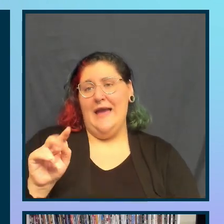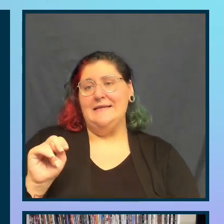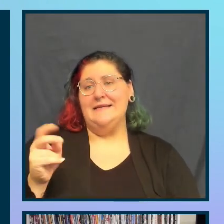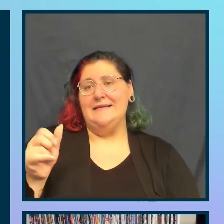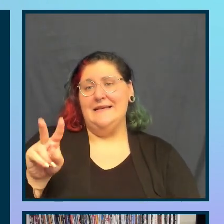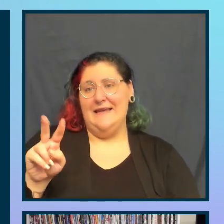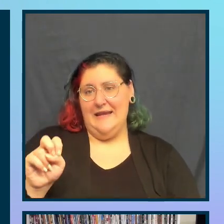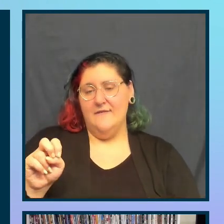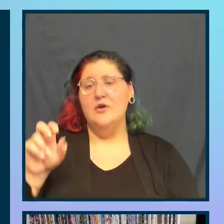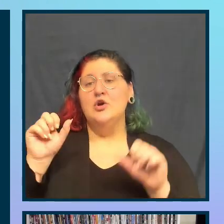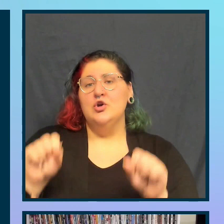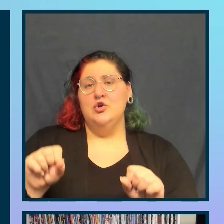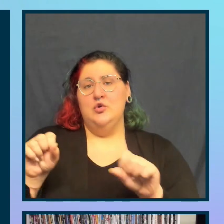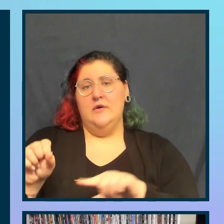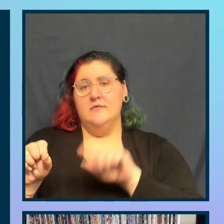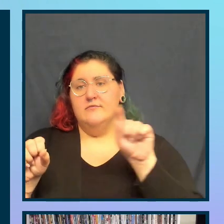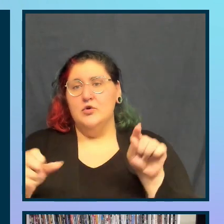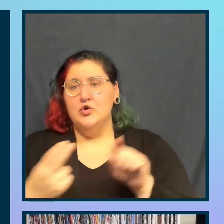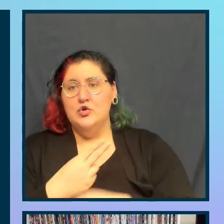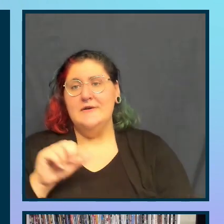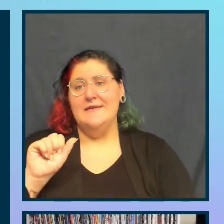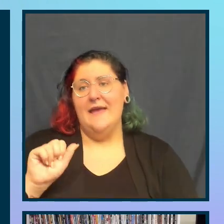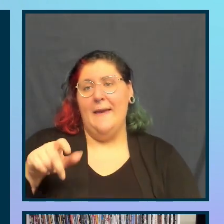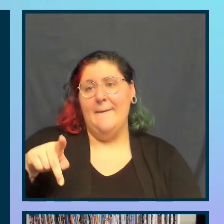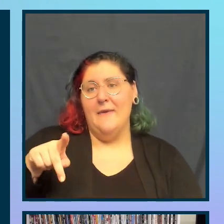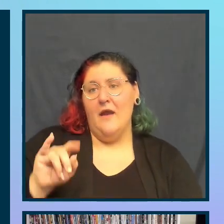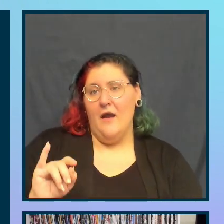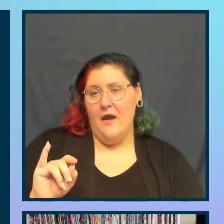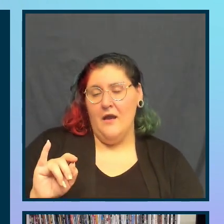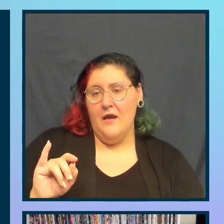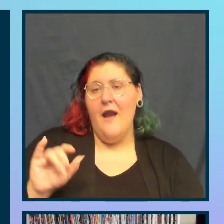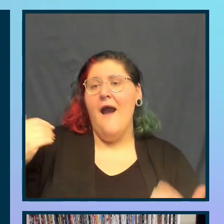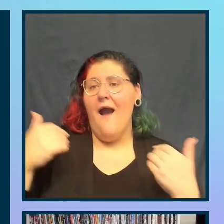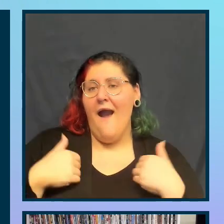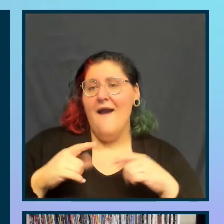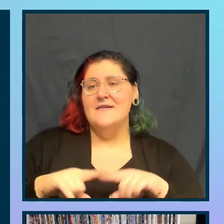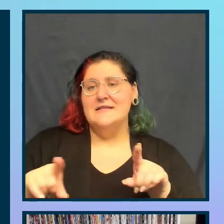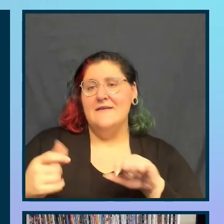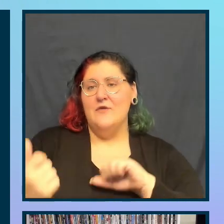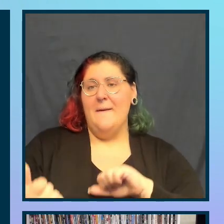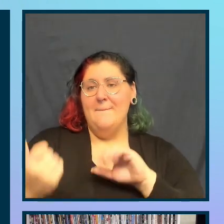So this API includes a series of react methods and props to provide things like roles, name, state,